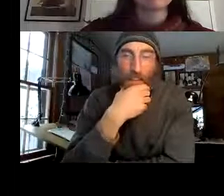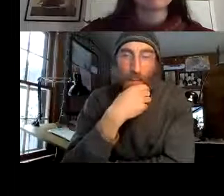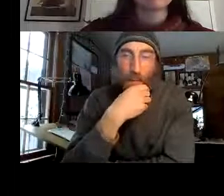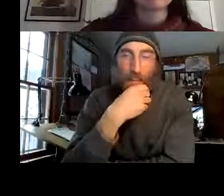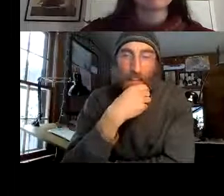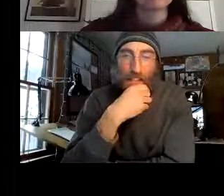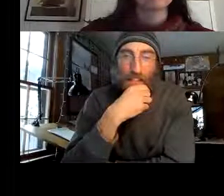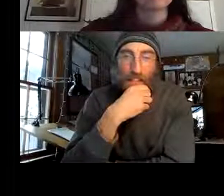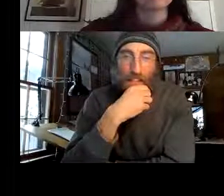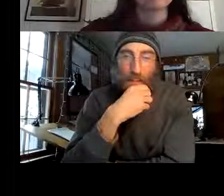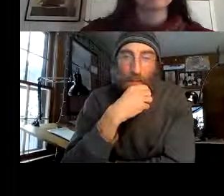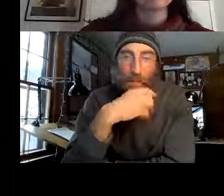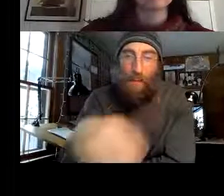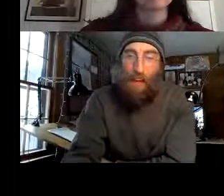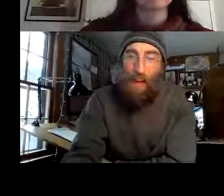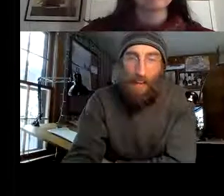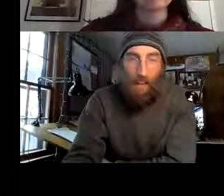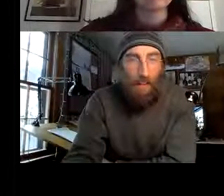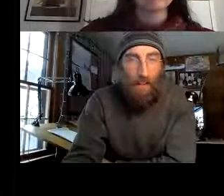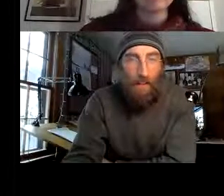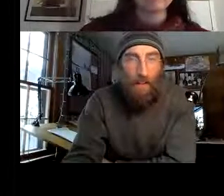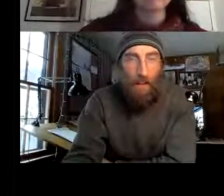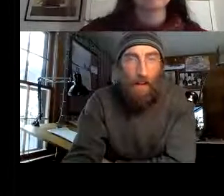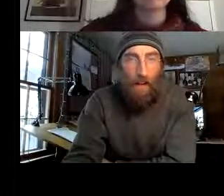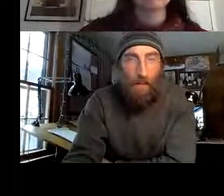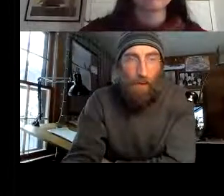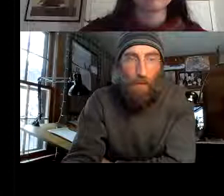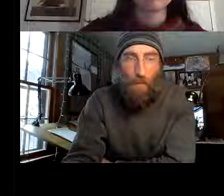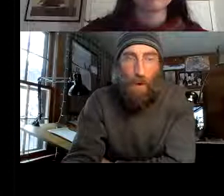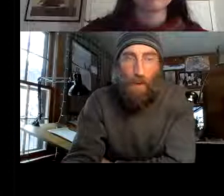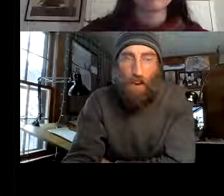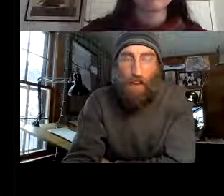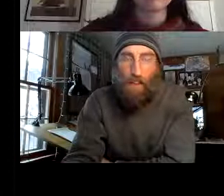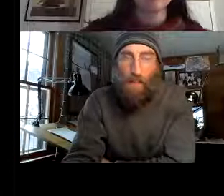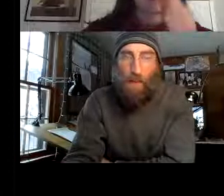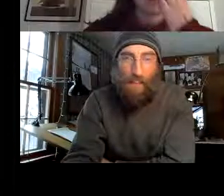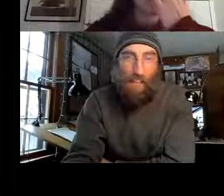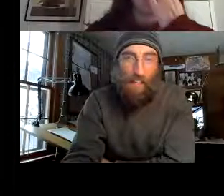in the coming months. Um, and uh, Volume One documents basically